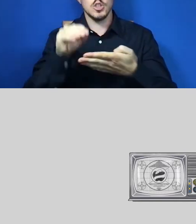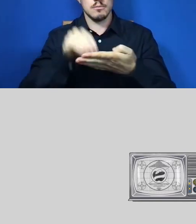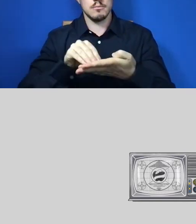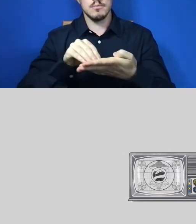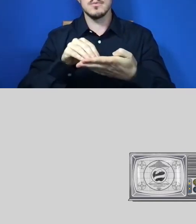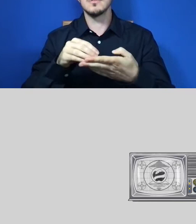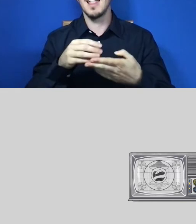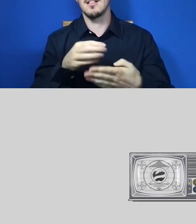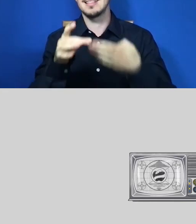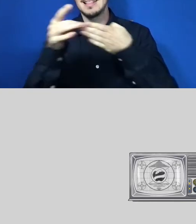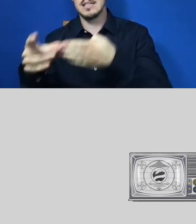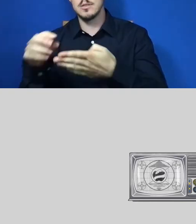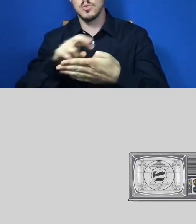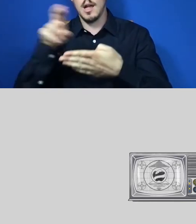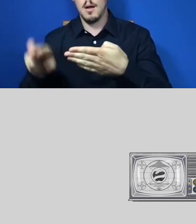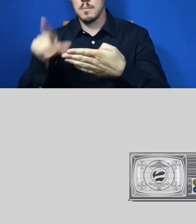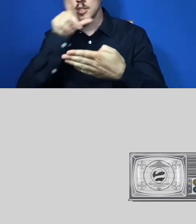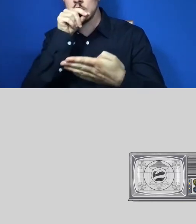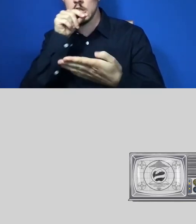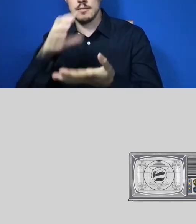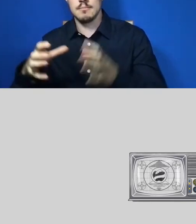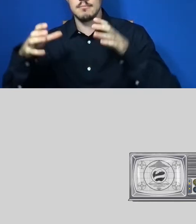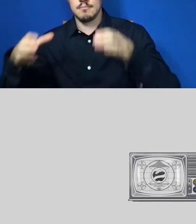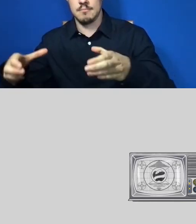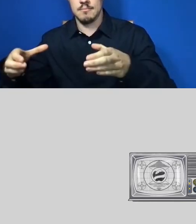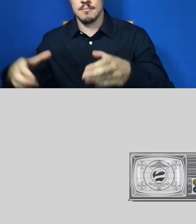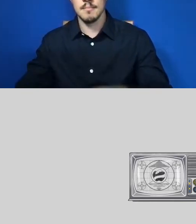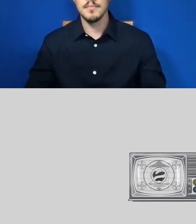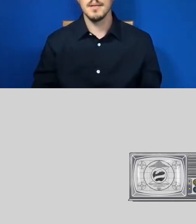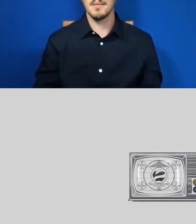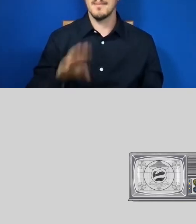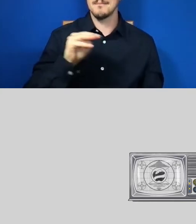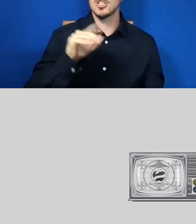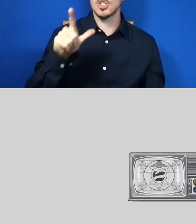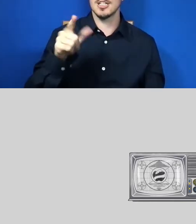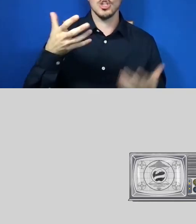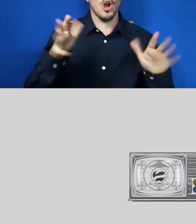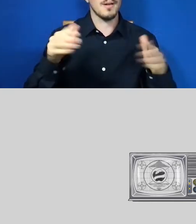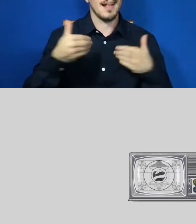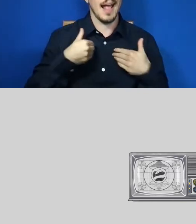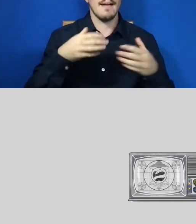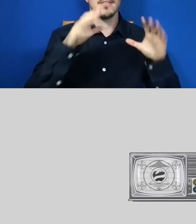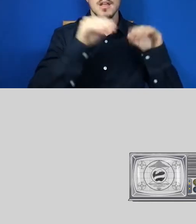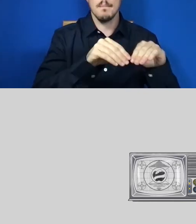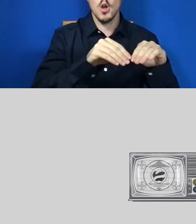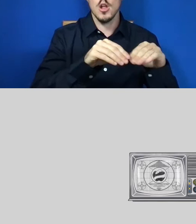which is our delicious chicken dish. On the other hand, in machine learning, you already have the inputs and the outputs